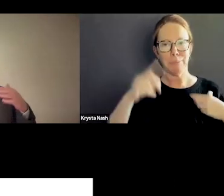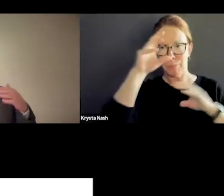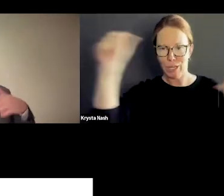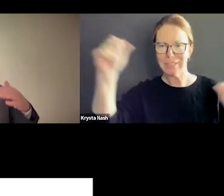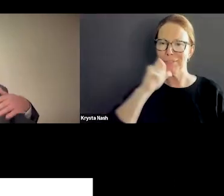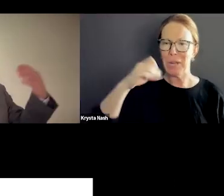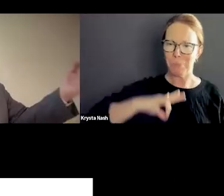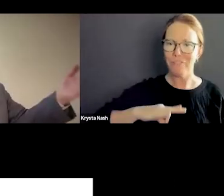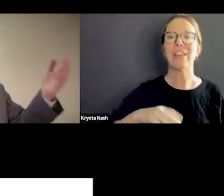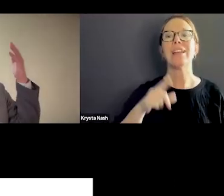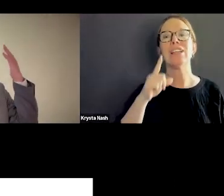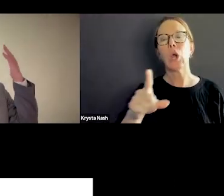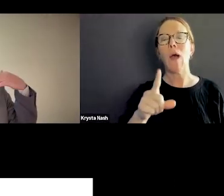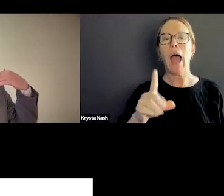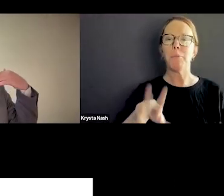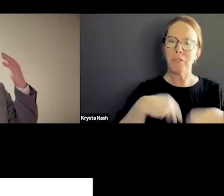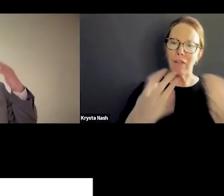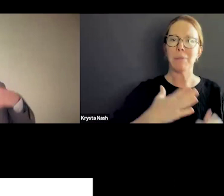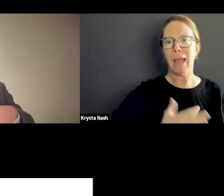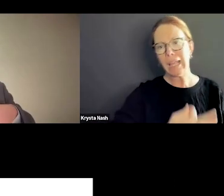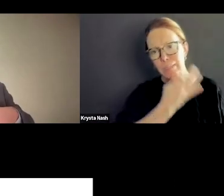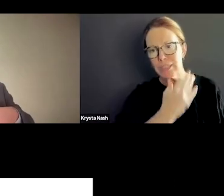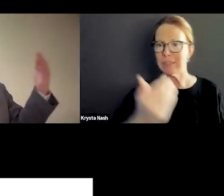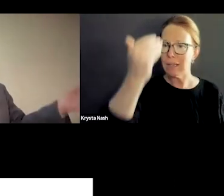and I learned my expertise from my knowledge of clinical psychology